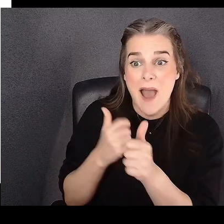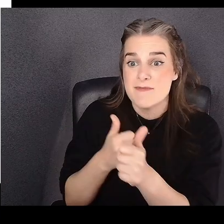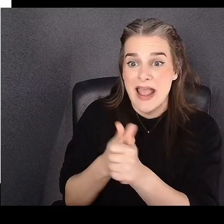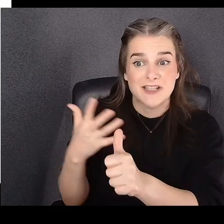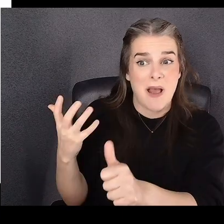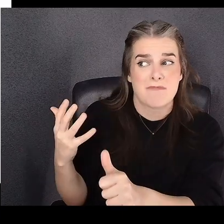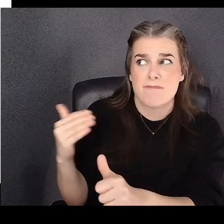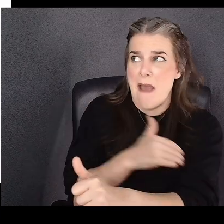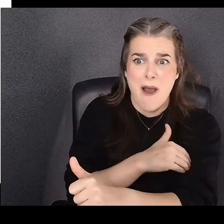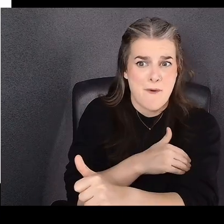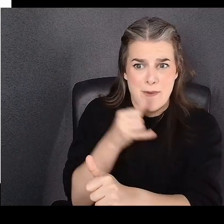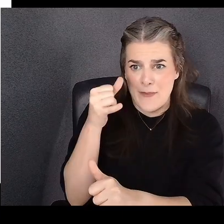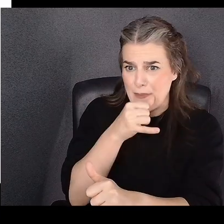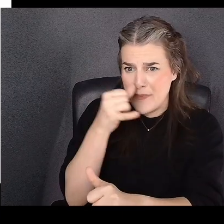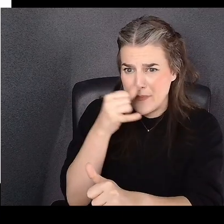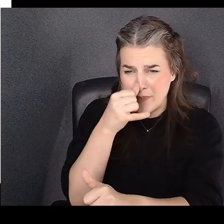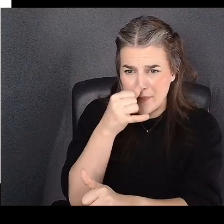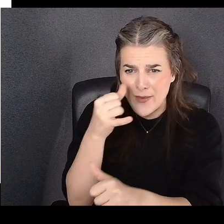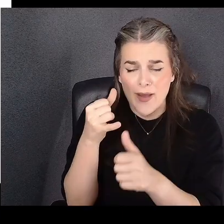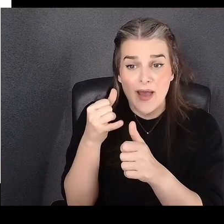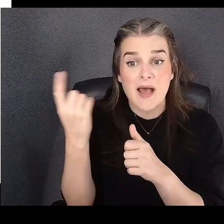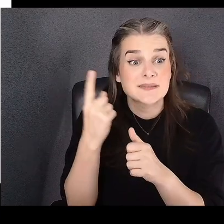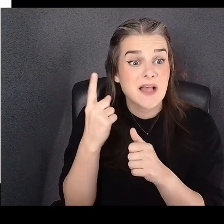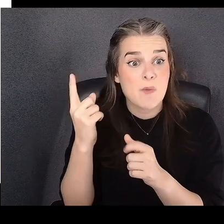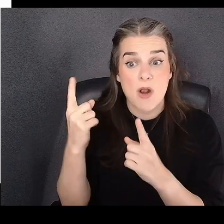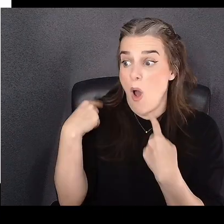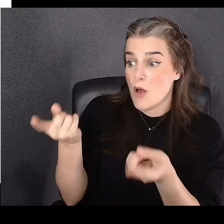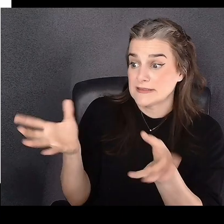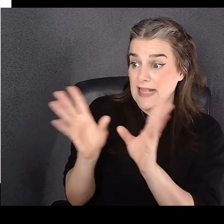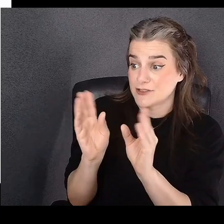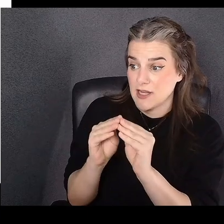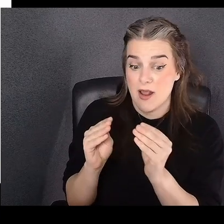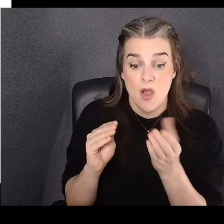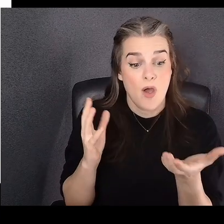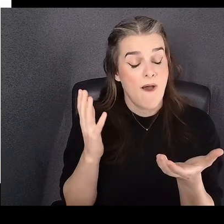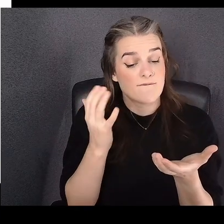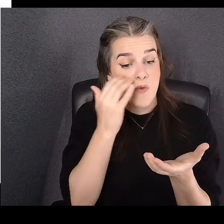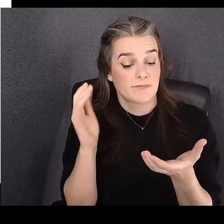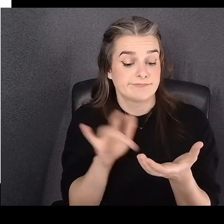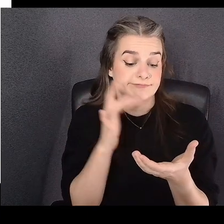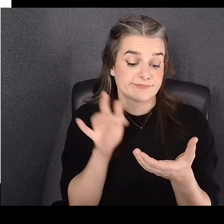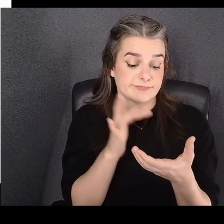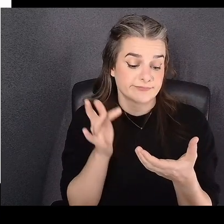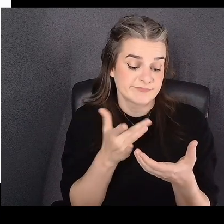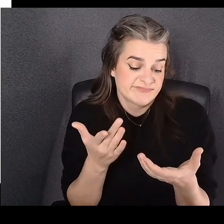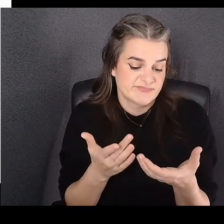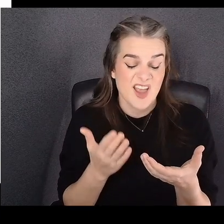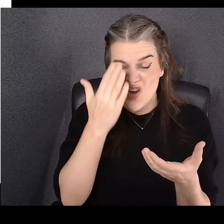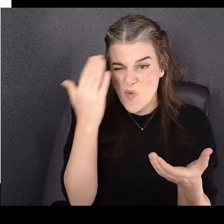and they've been using their phone the whole session. And then at the last 10 minutes, they're like, you know what? This phone is kind of old.